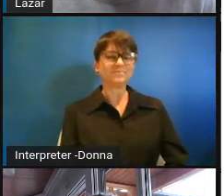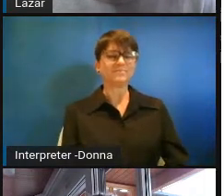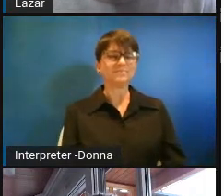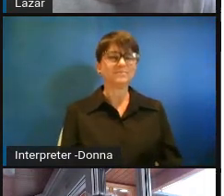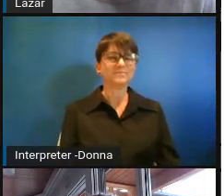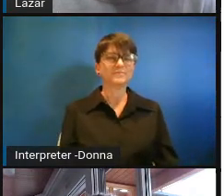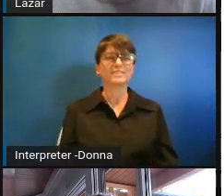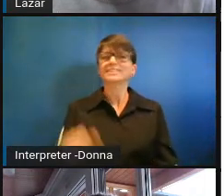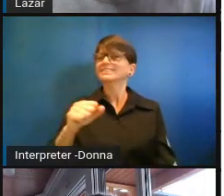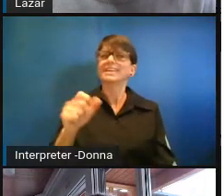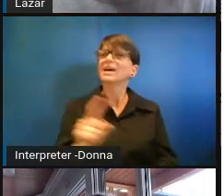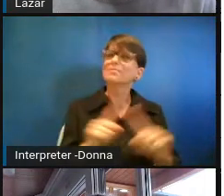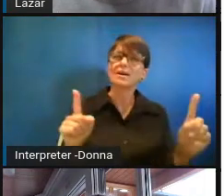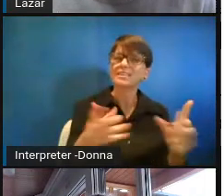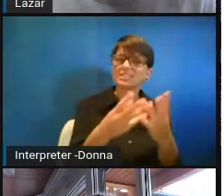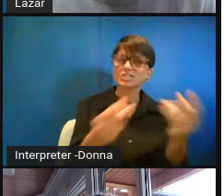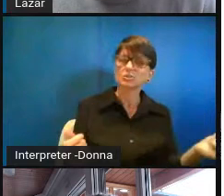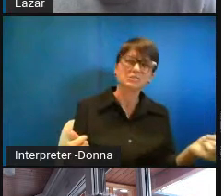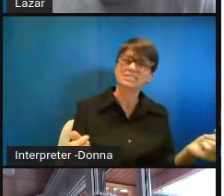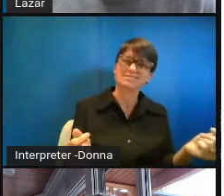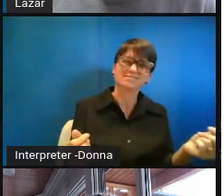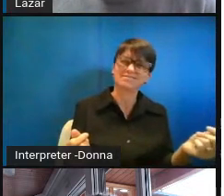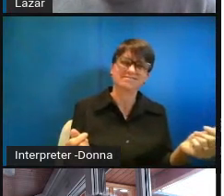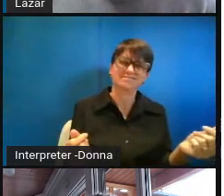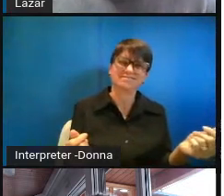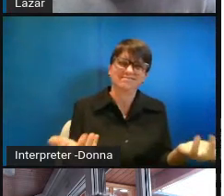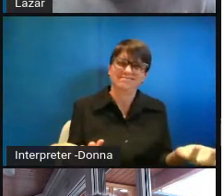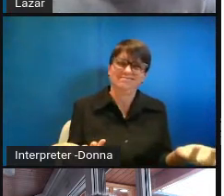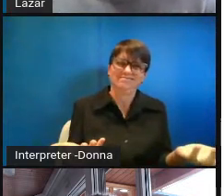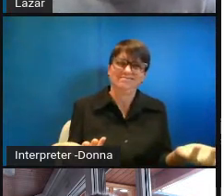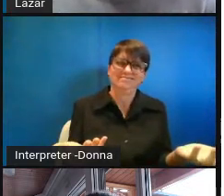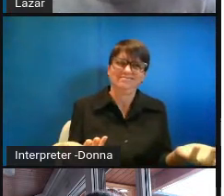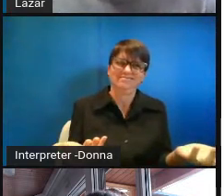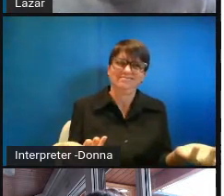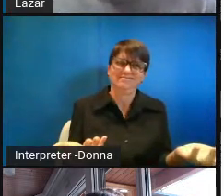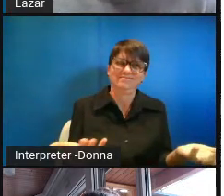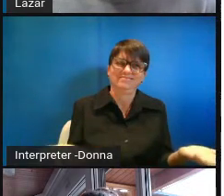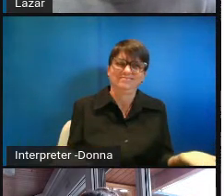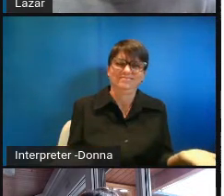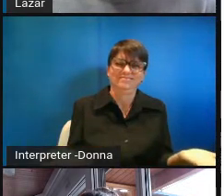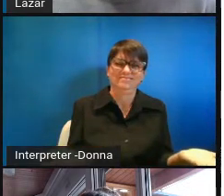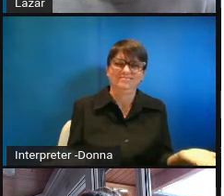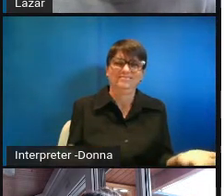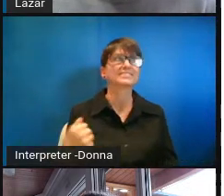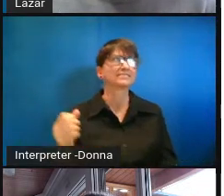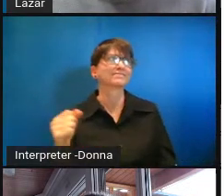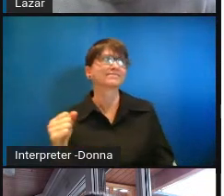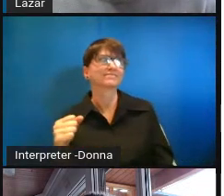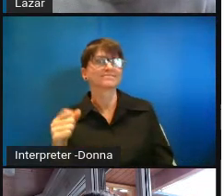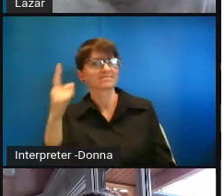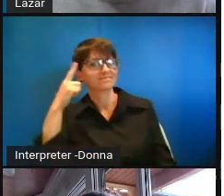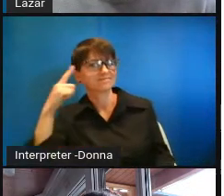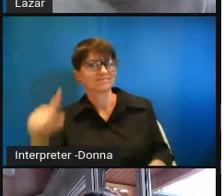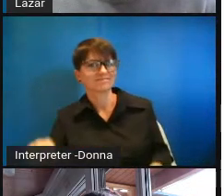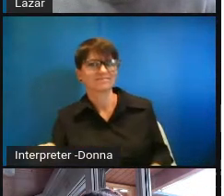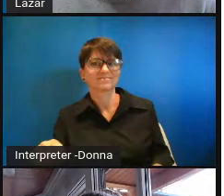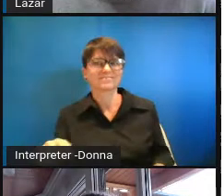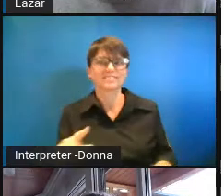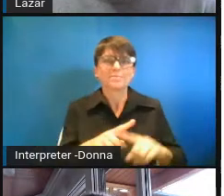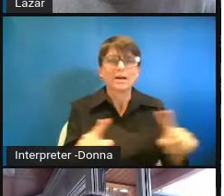This solution is a bit-- why you just do a quick shortcut,